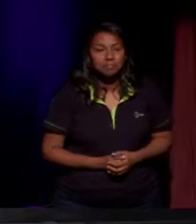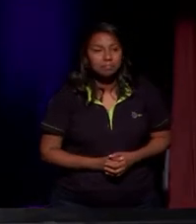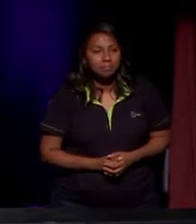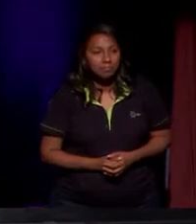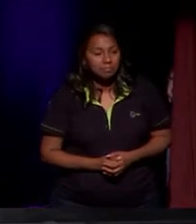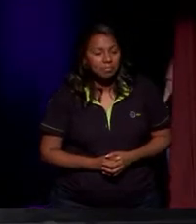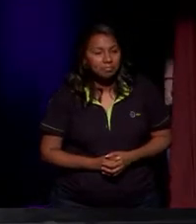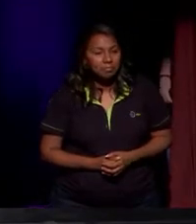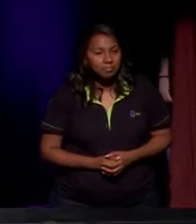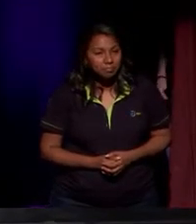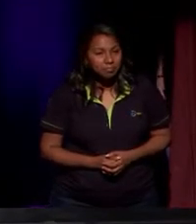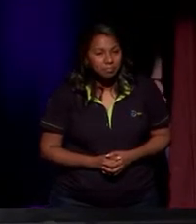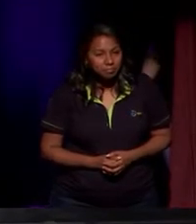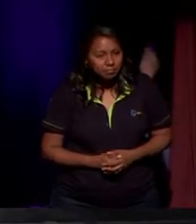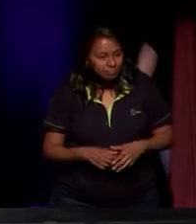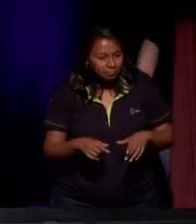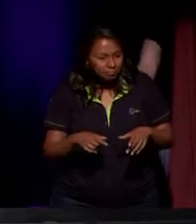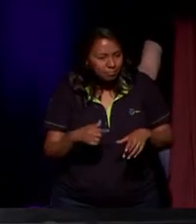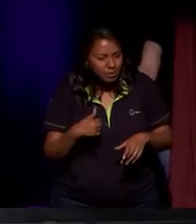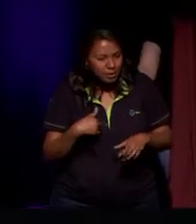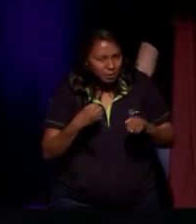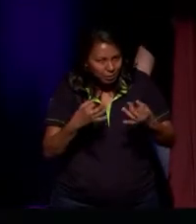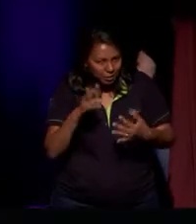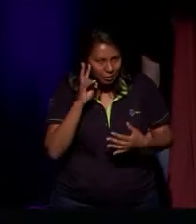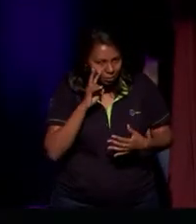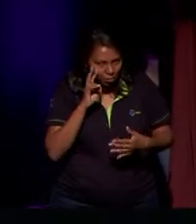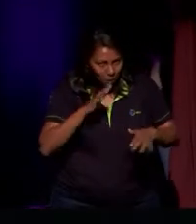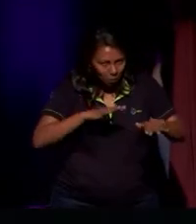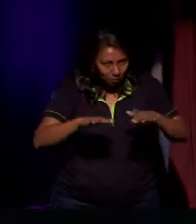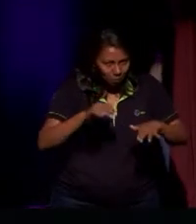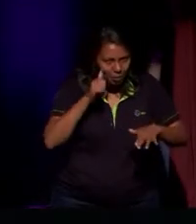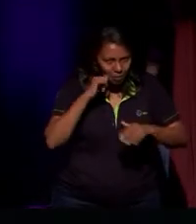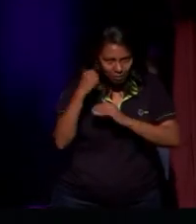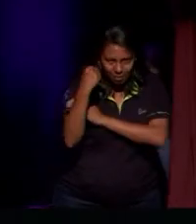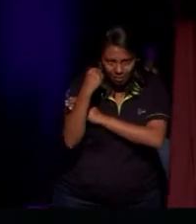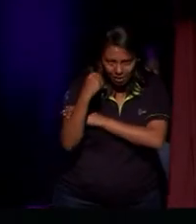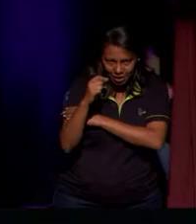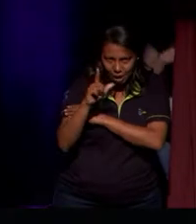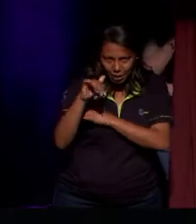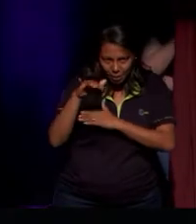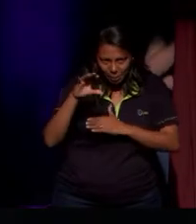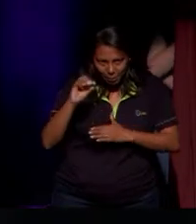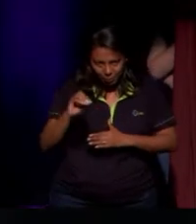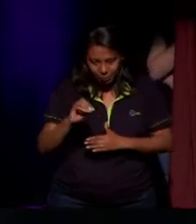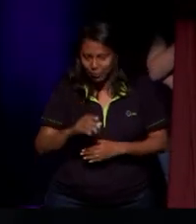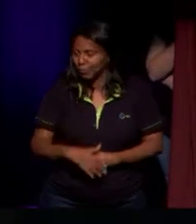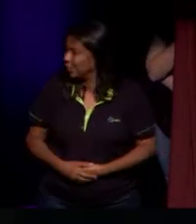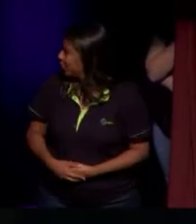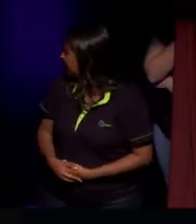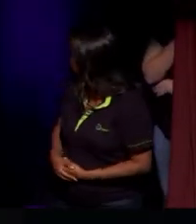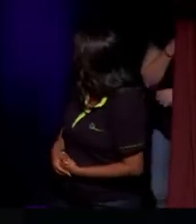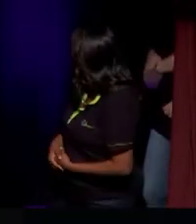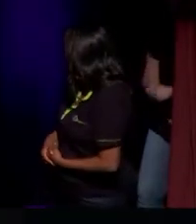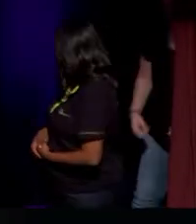I am going to make a history of the Feminist Movement in Lebanon since it begins in the early twentieth century.